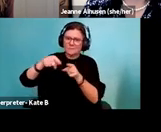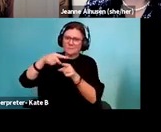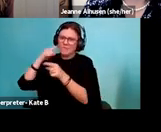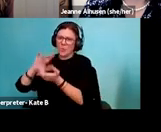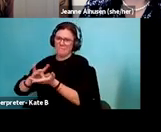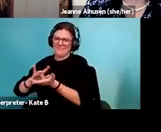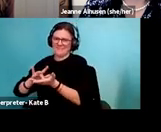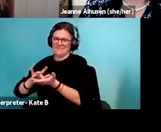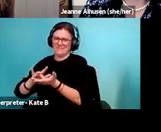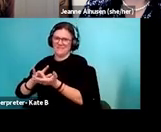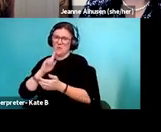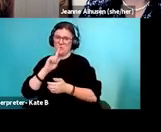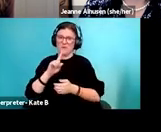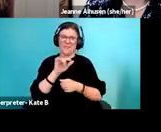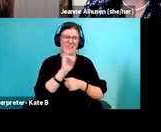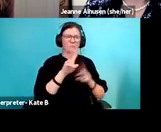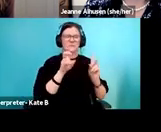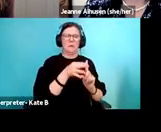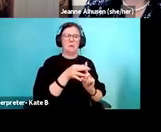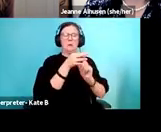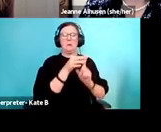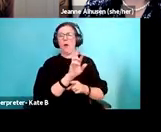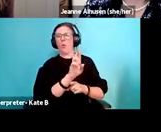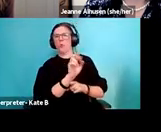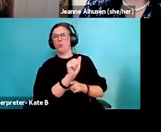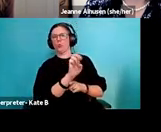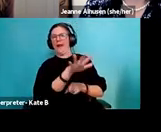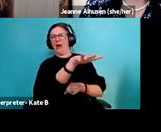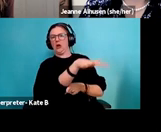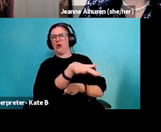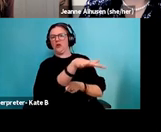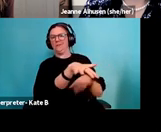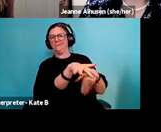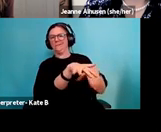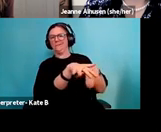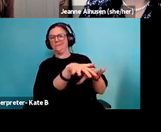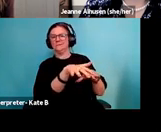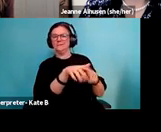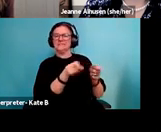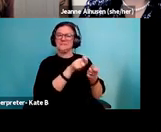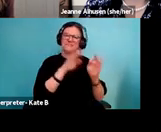a very rare find view of disability, specifically regarding what rehab services has to offer.